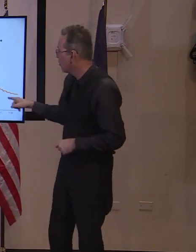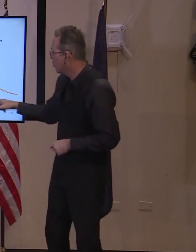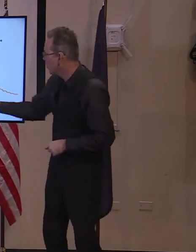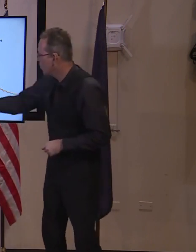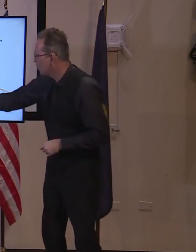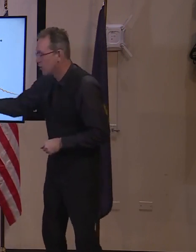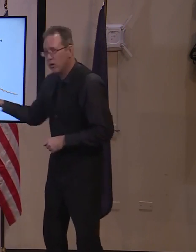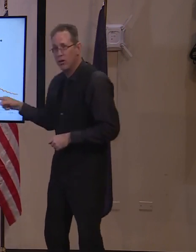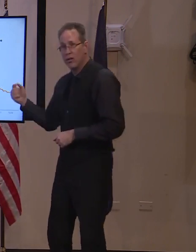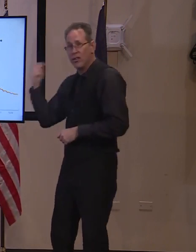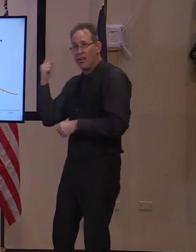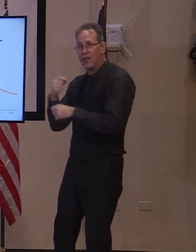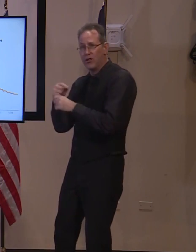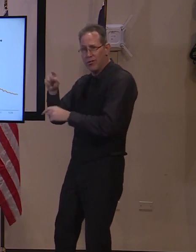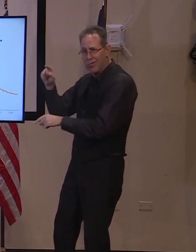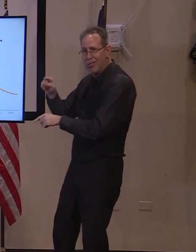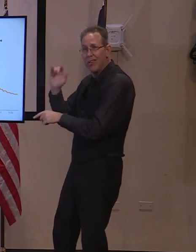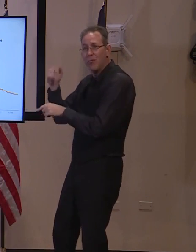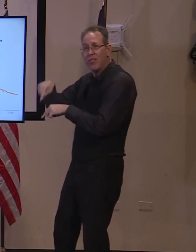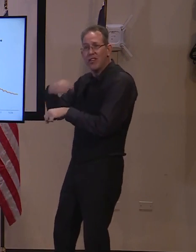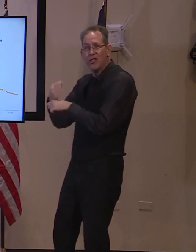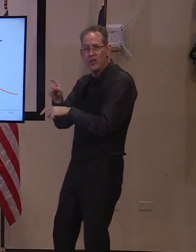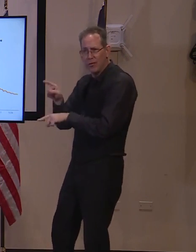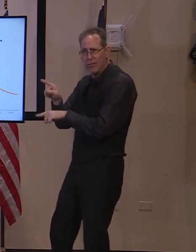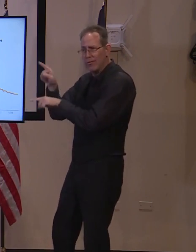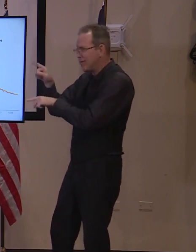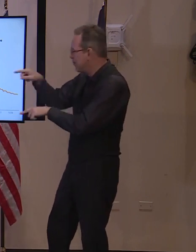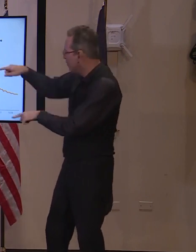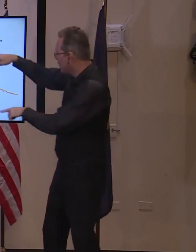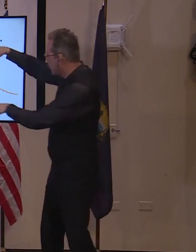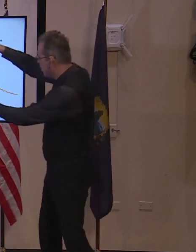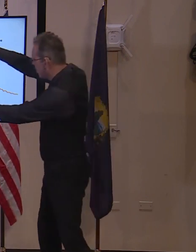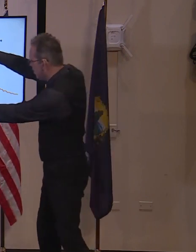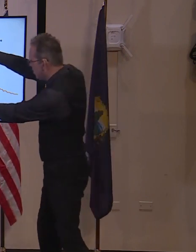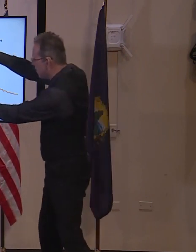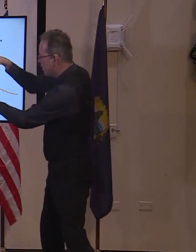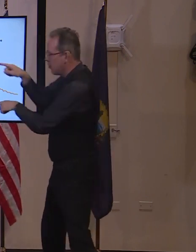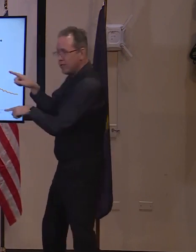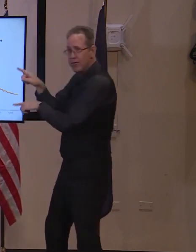of a testing decrease, then a slow, gradual decline leading up to Christmas